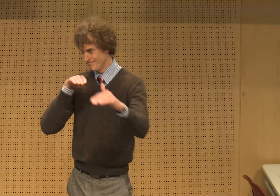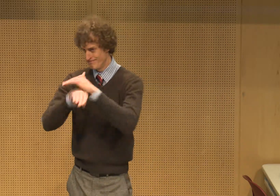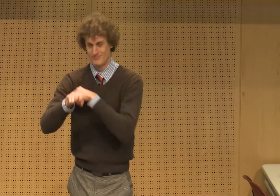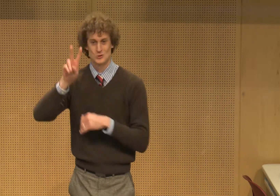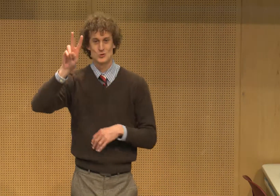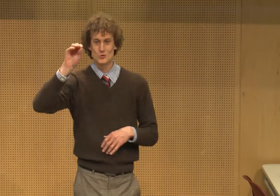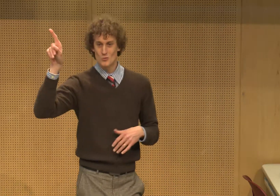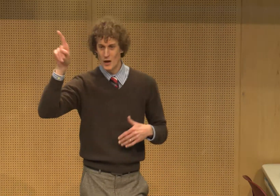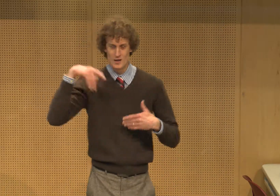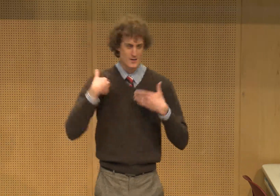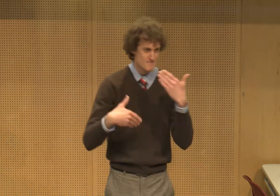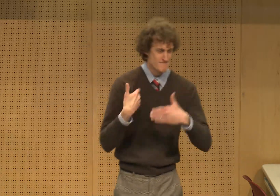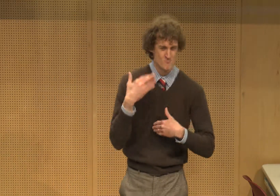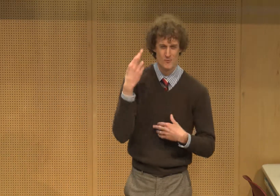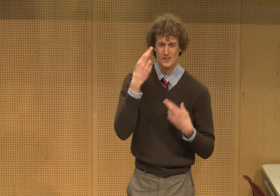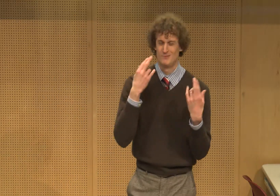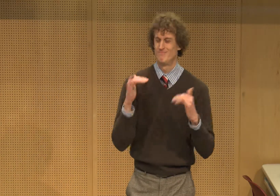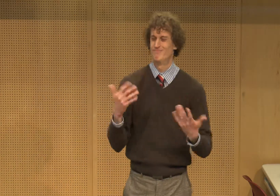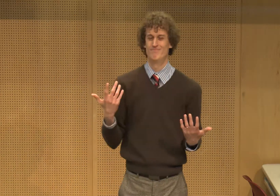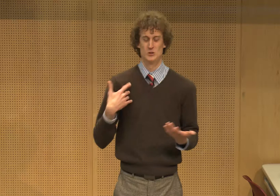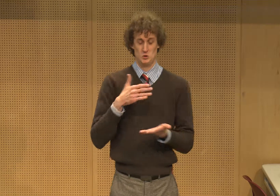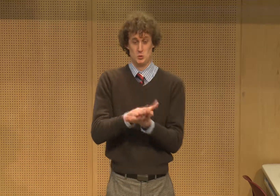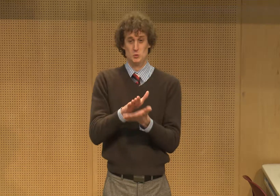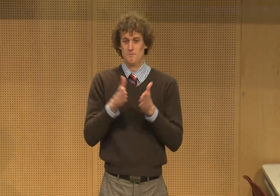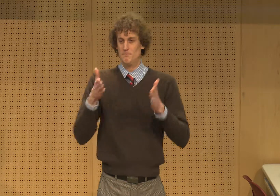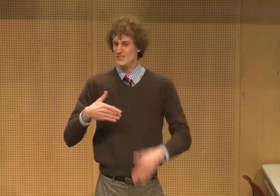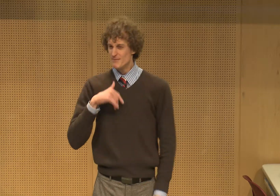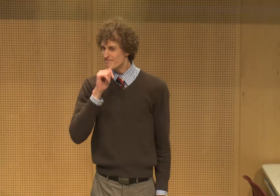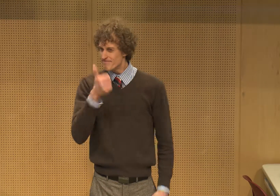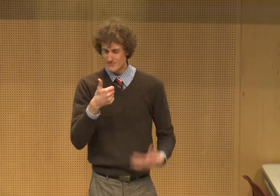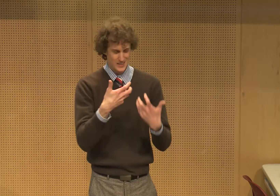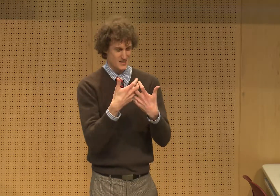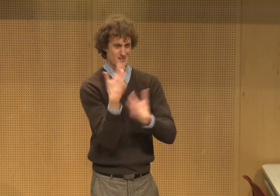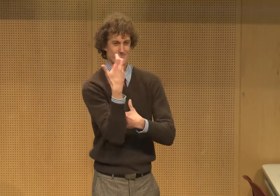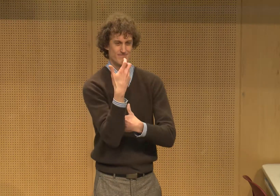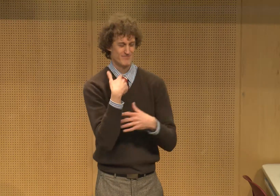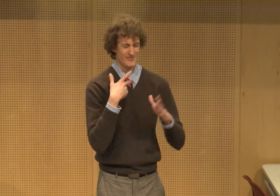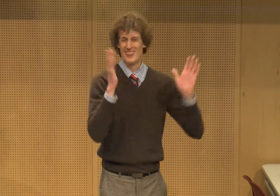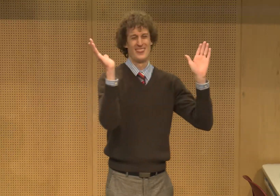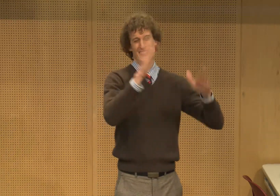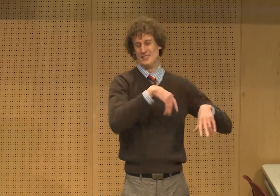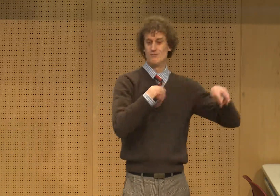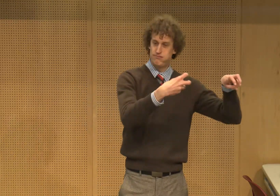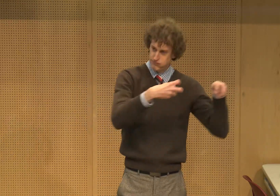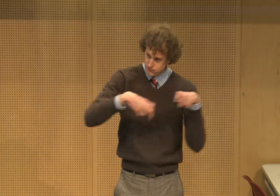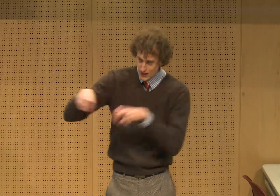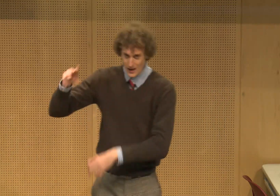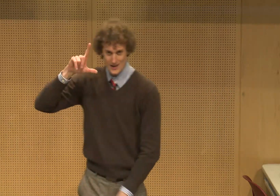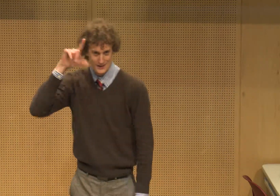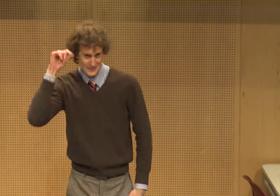I came to R.I.T. in 2001, and I realized that I was just not ready for school.